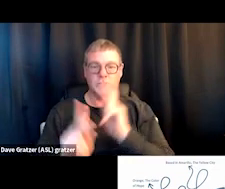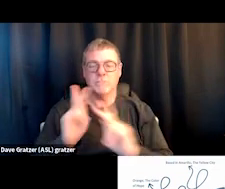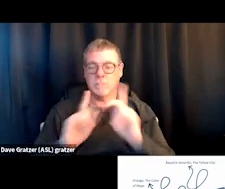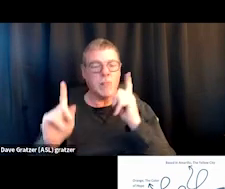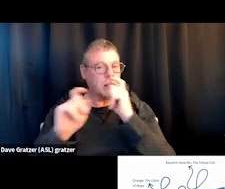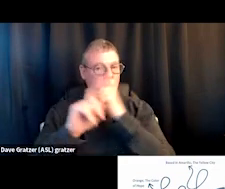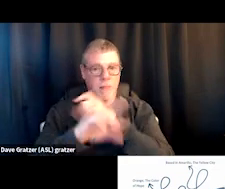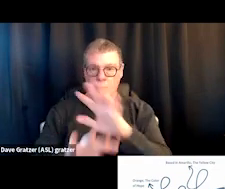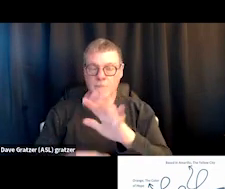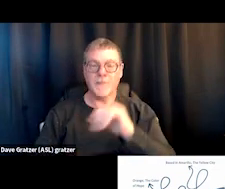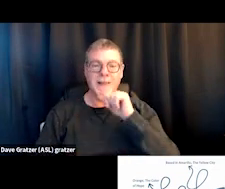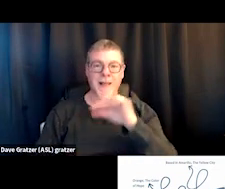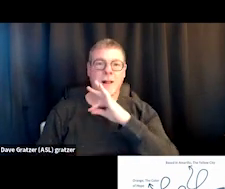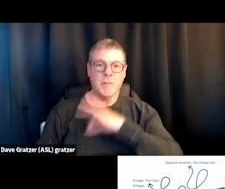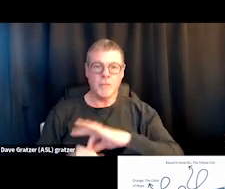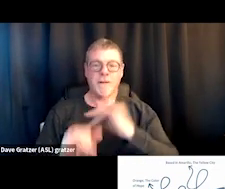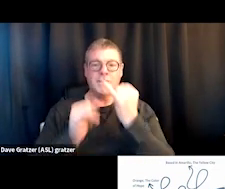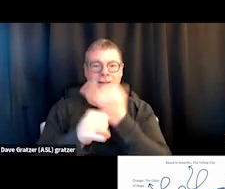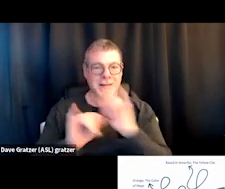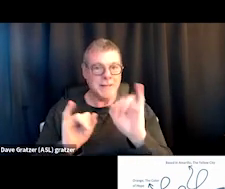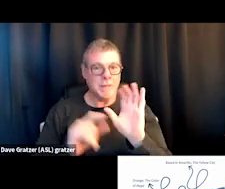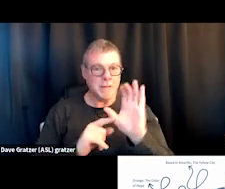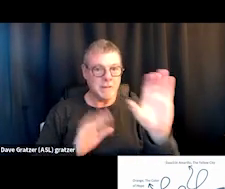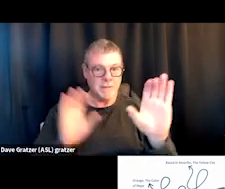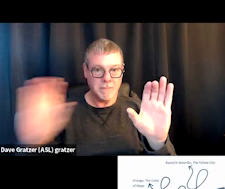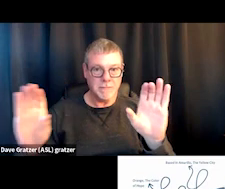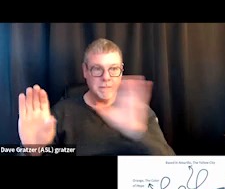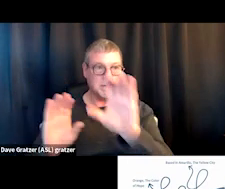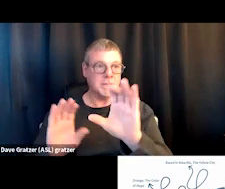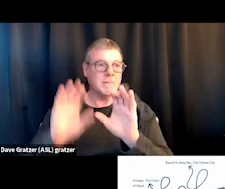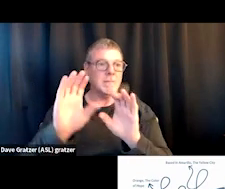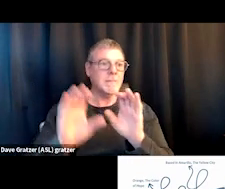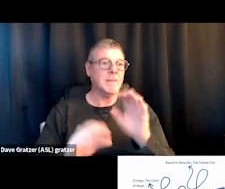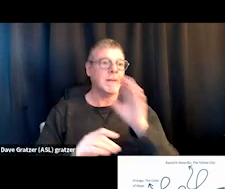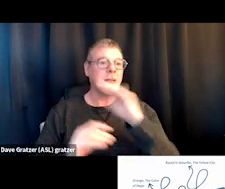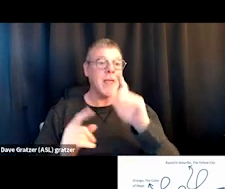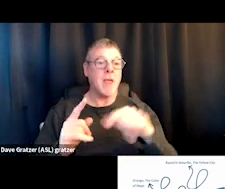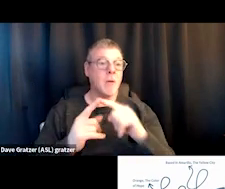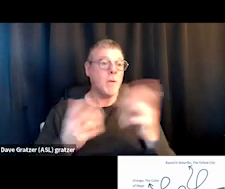These are nonprofit independent organizations, so when organizations merge in the nonprofit world,